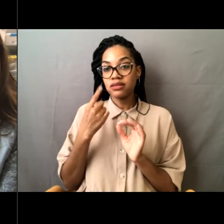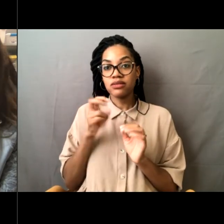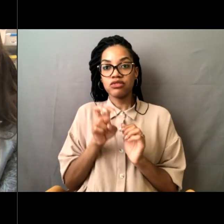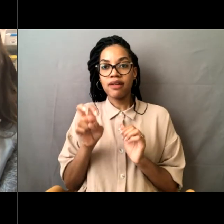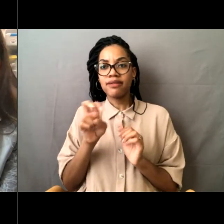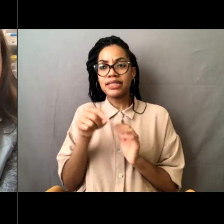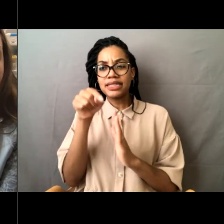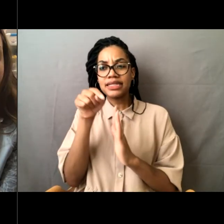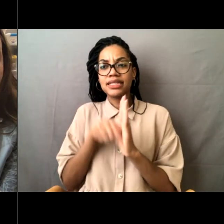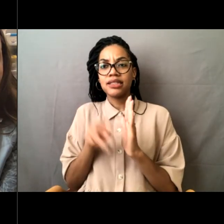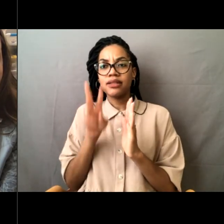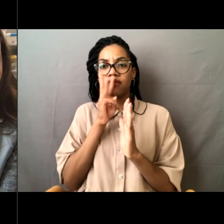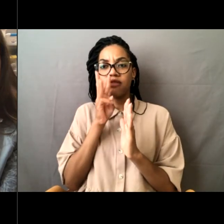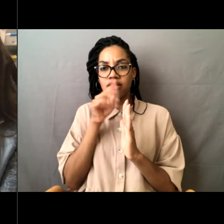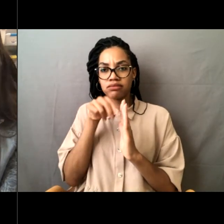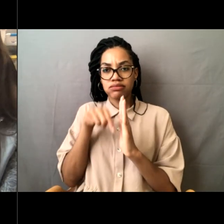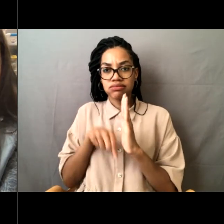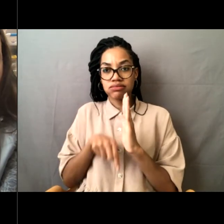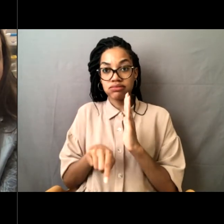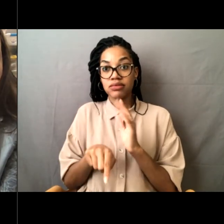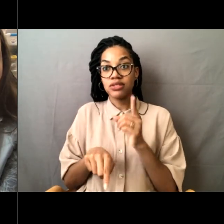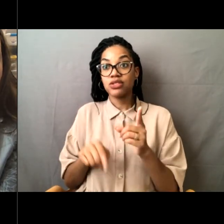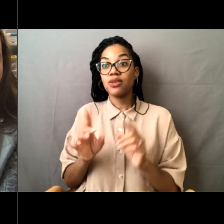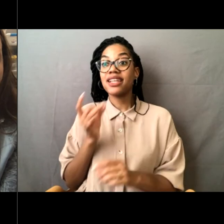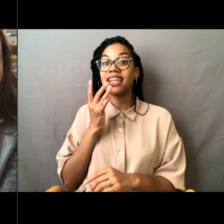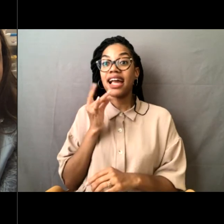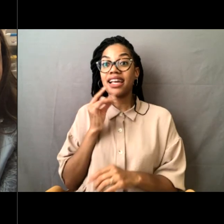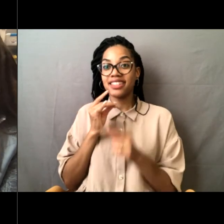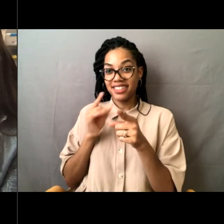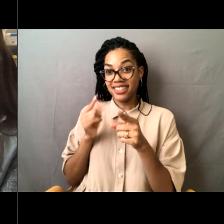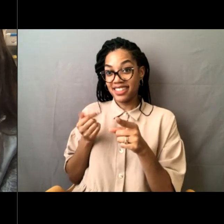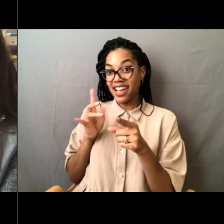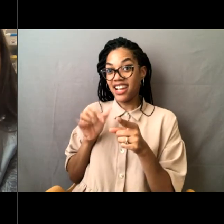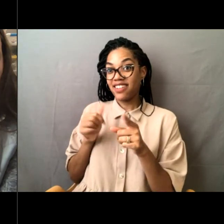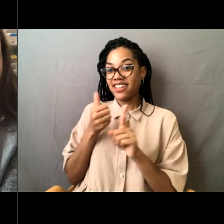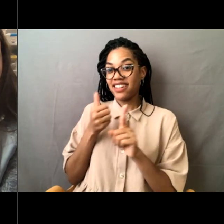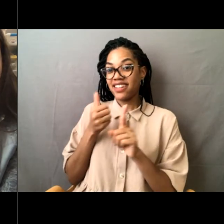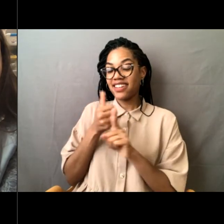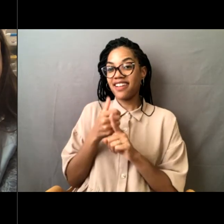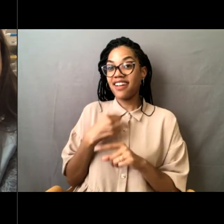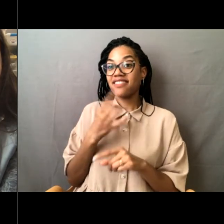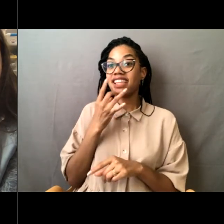is that we have lights. And so Gary has a couple different lights, so really ready for those